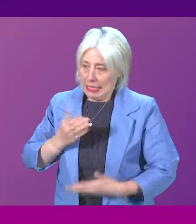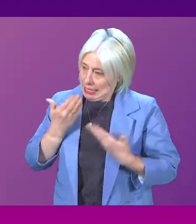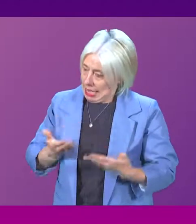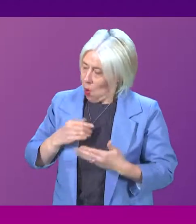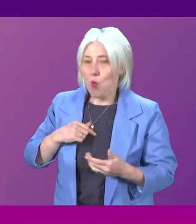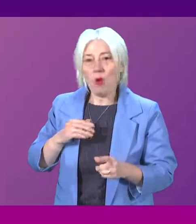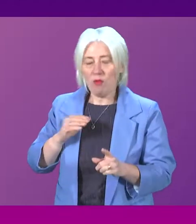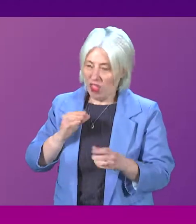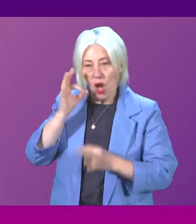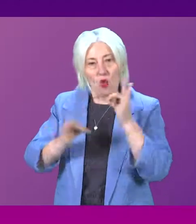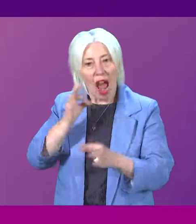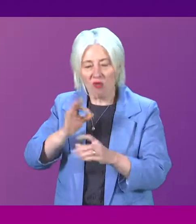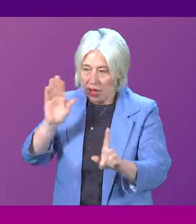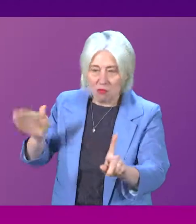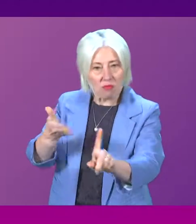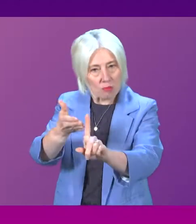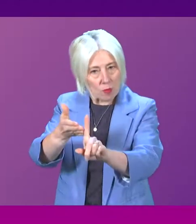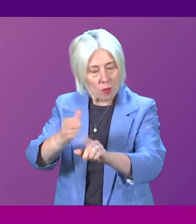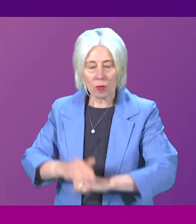inquiry.